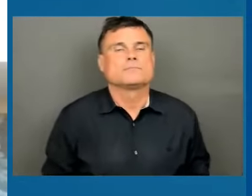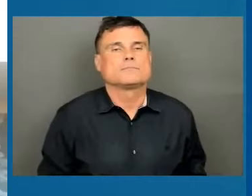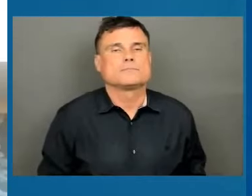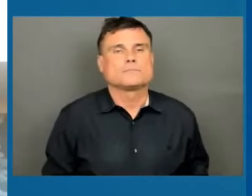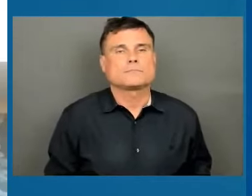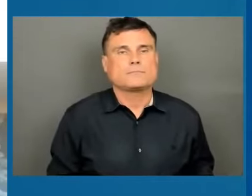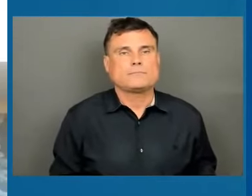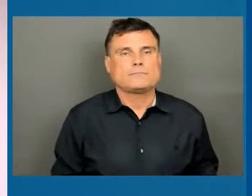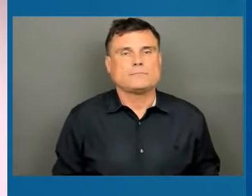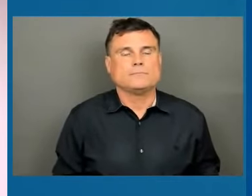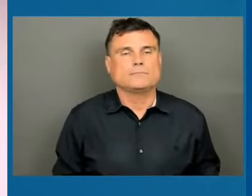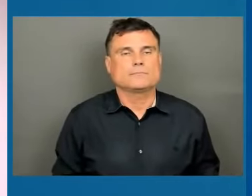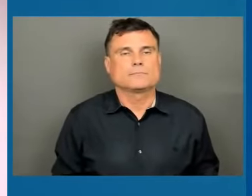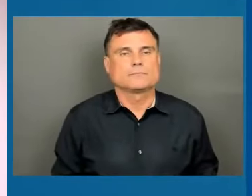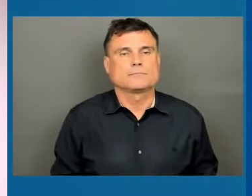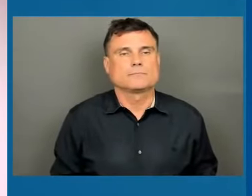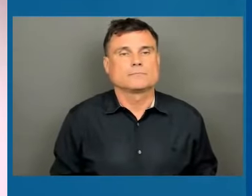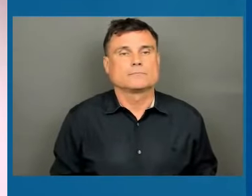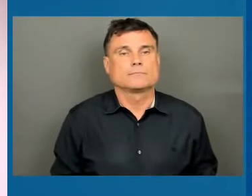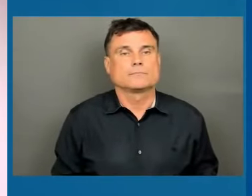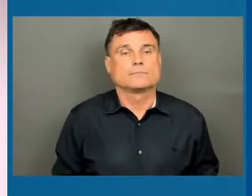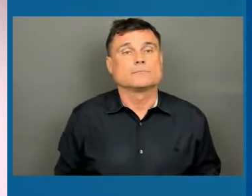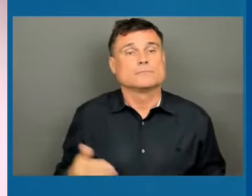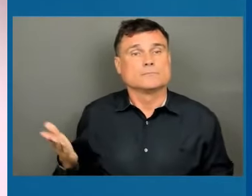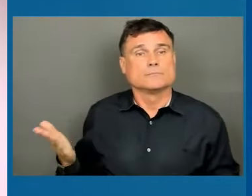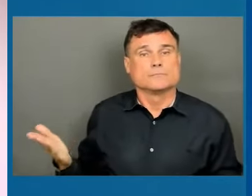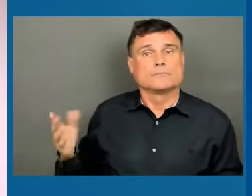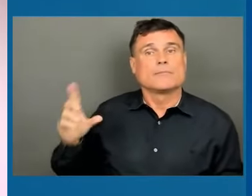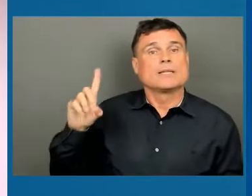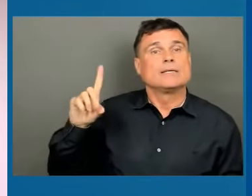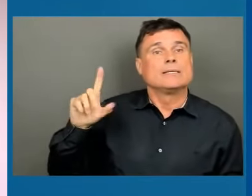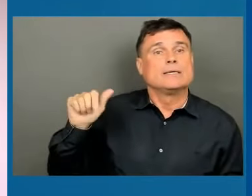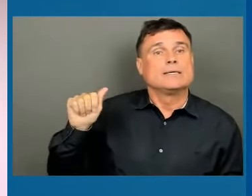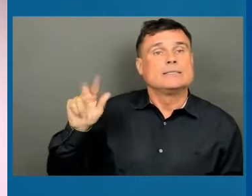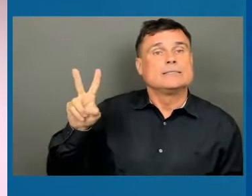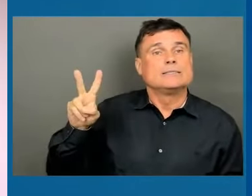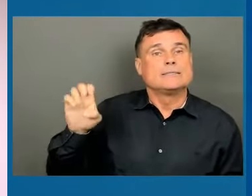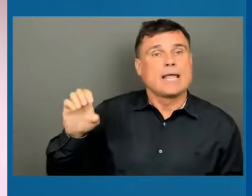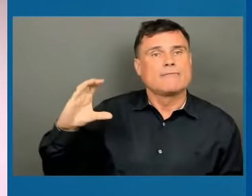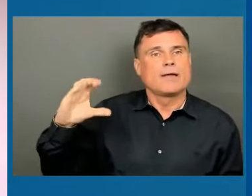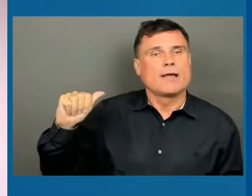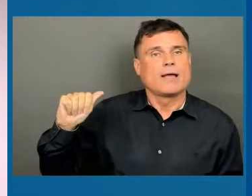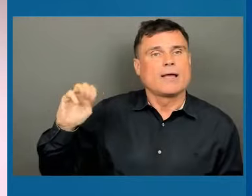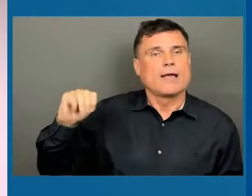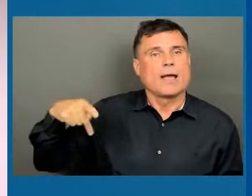Castellan. Our negative presentation comes from Dave Campbell, head of the river